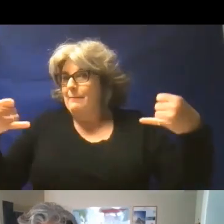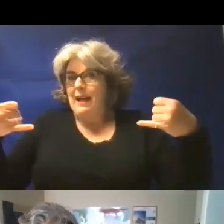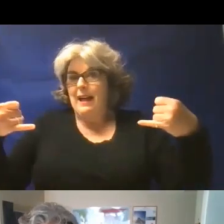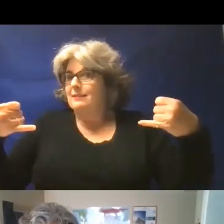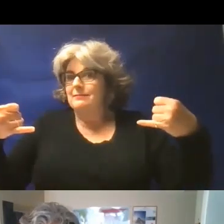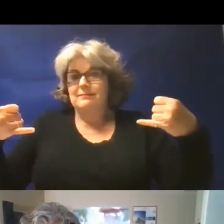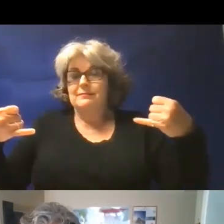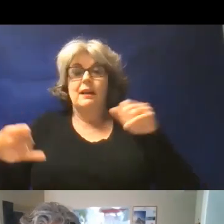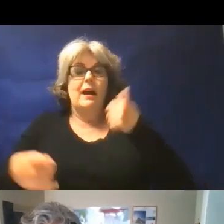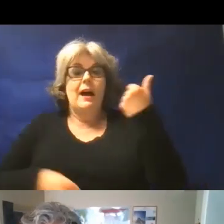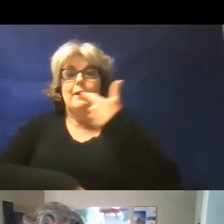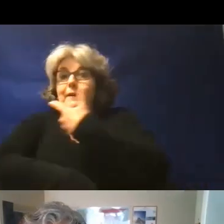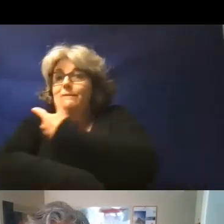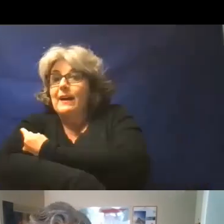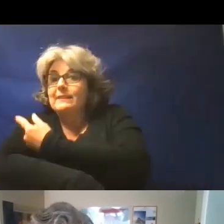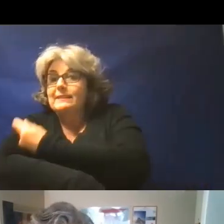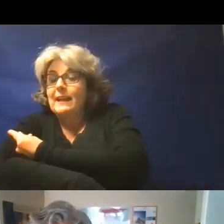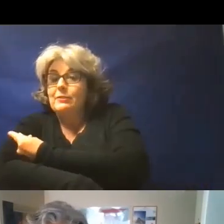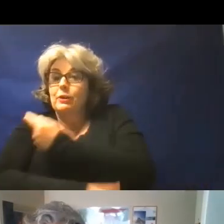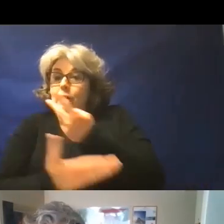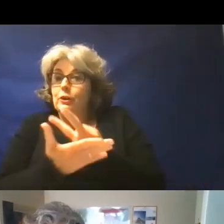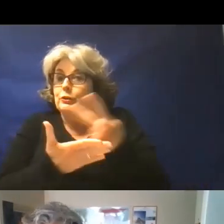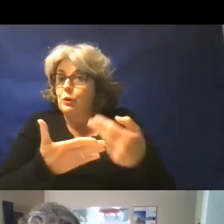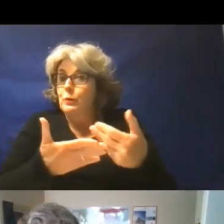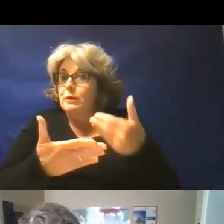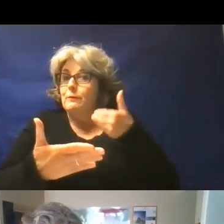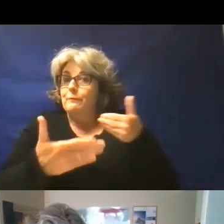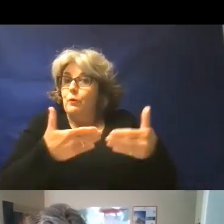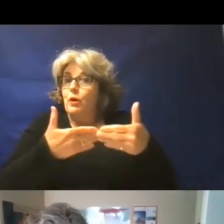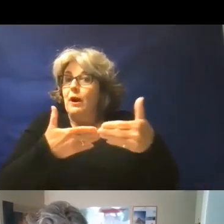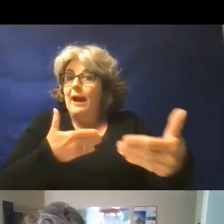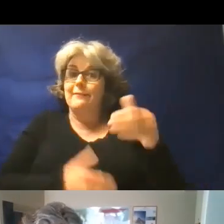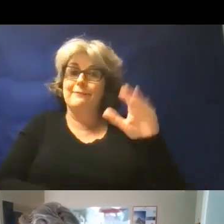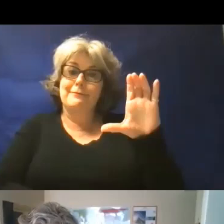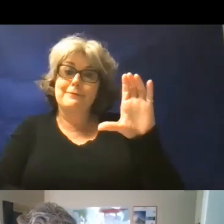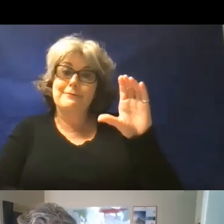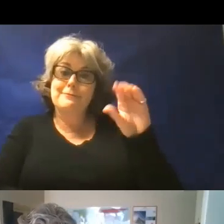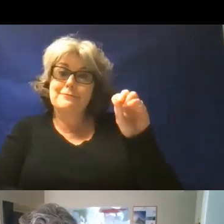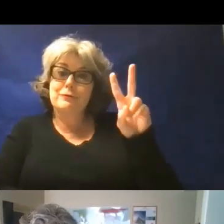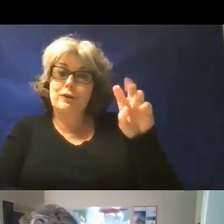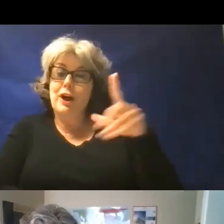vaccinations within two weeks before or after any COVID vaccinations that we offer in the United